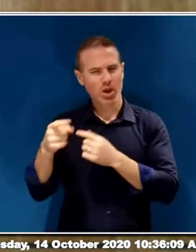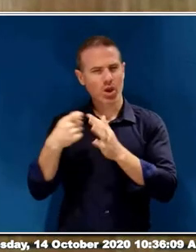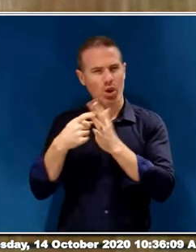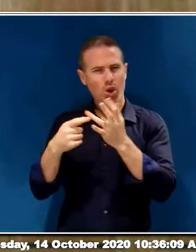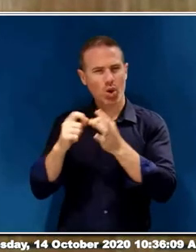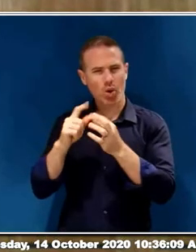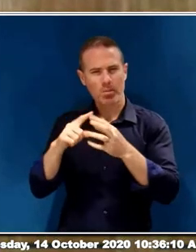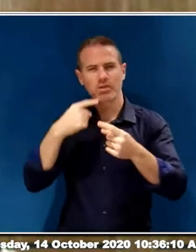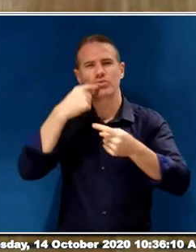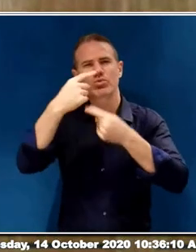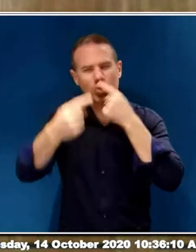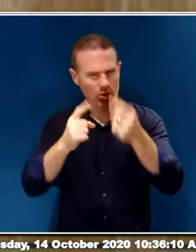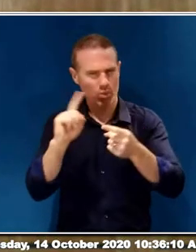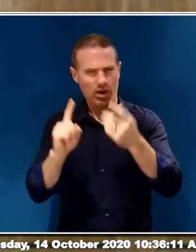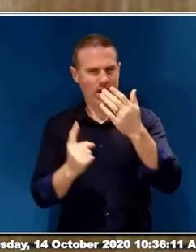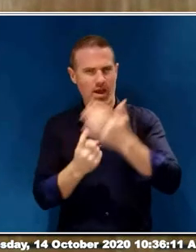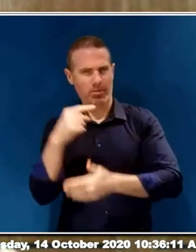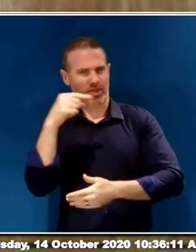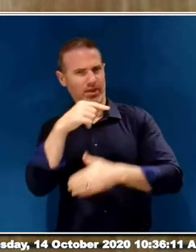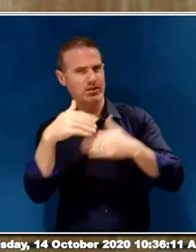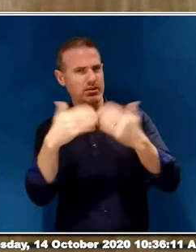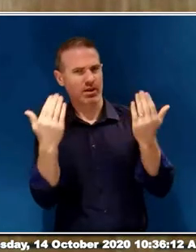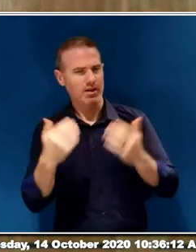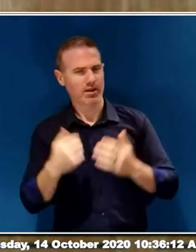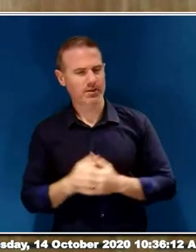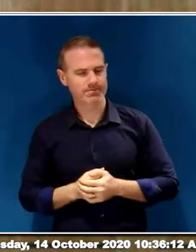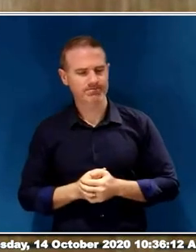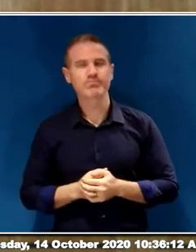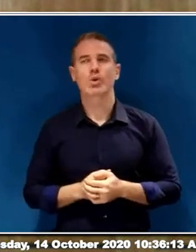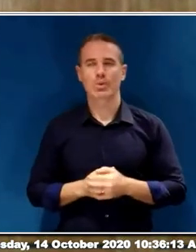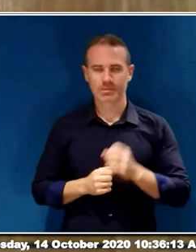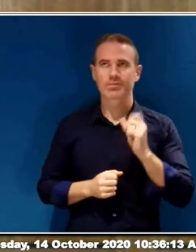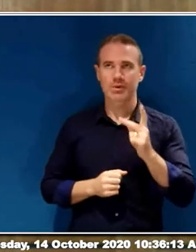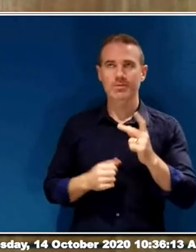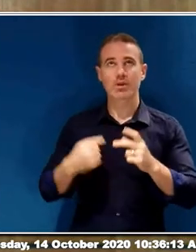So my understanding is that he had been engaged in a science lesson,